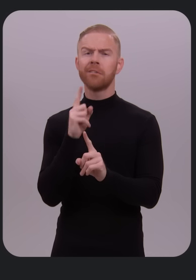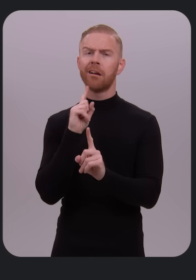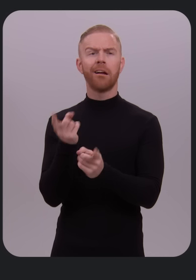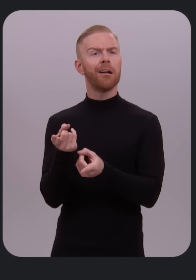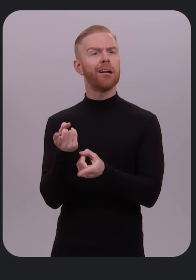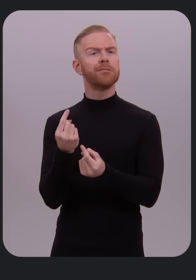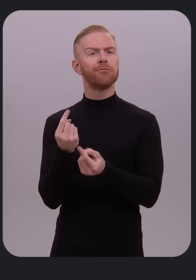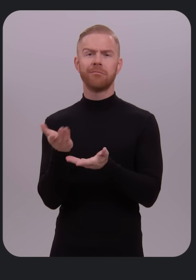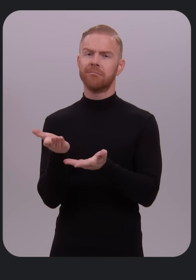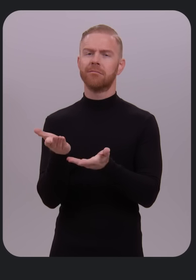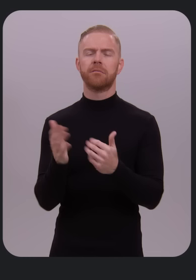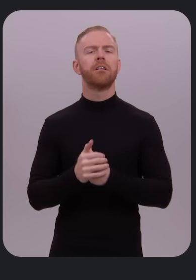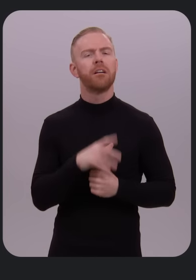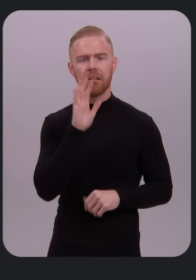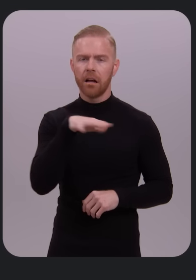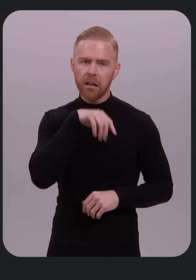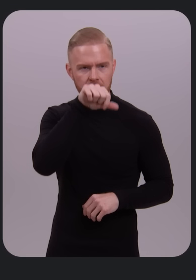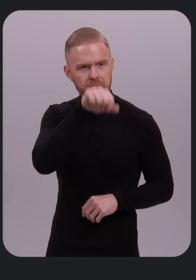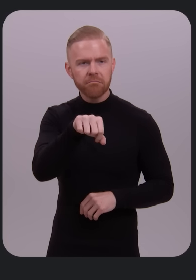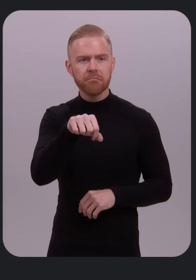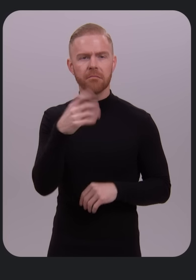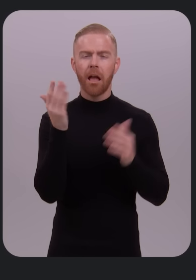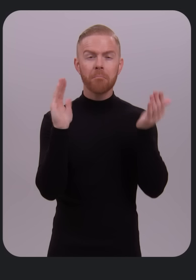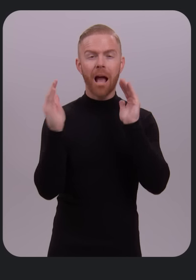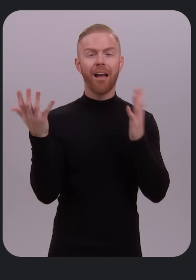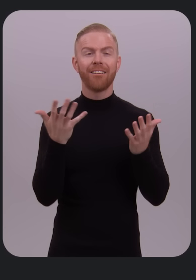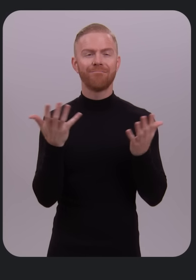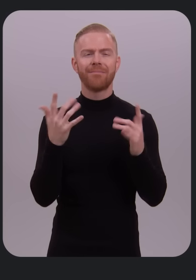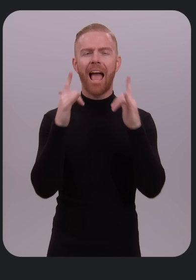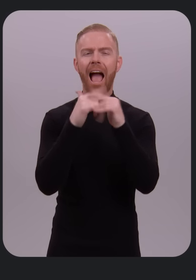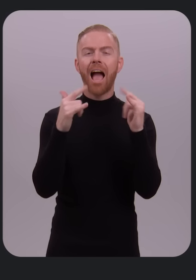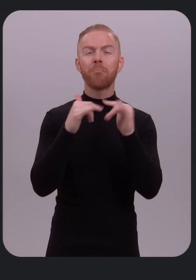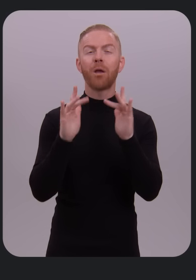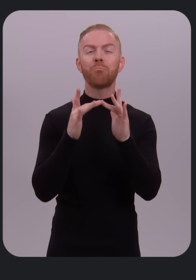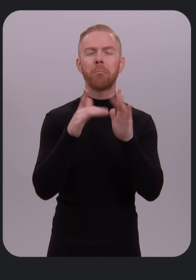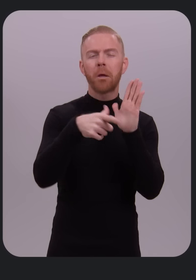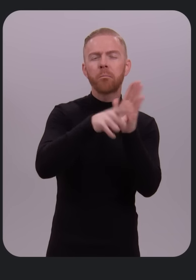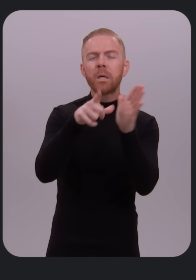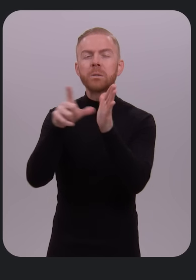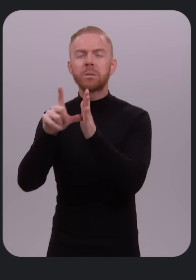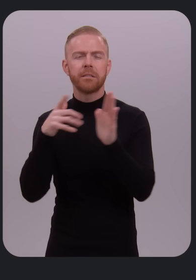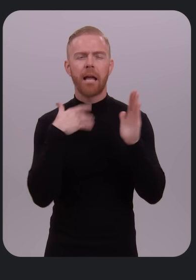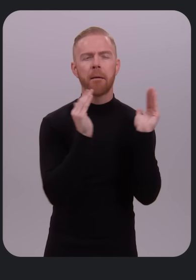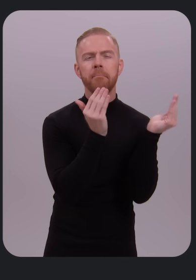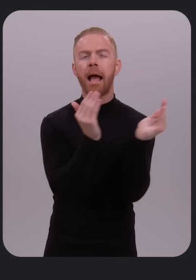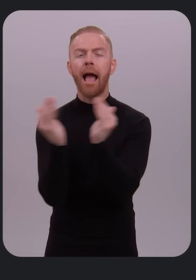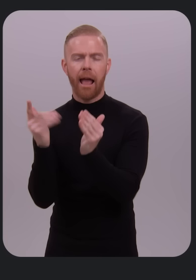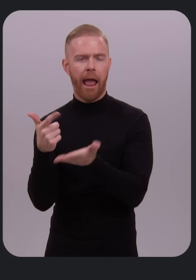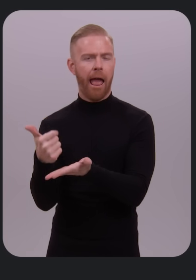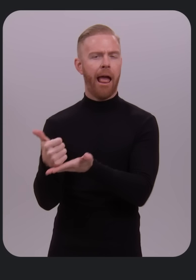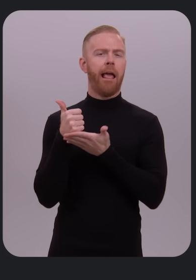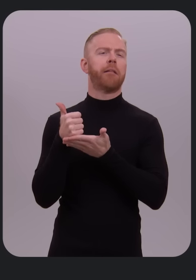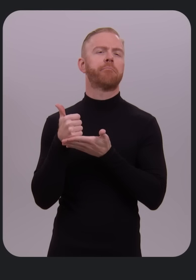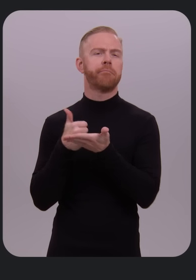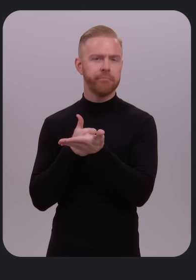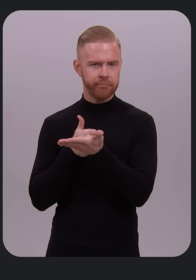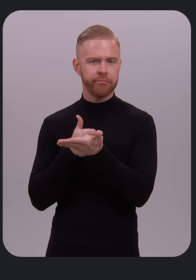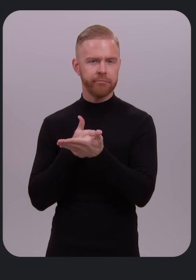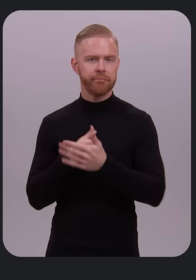I especially love it for comparing reviews on long pages, like this camping website. We're starting to roll out Gemini in Chrome